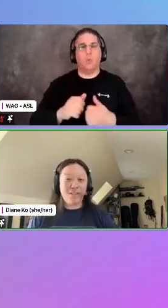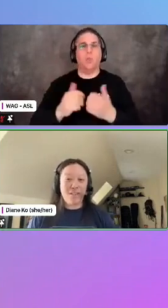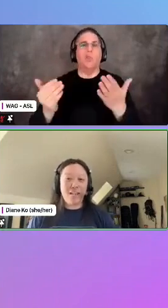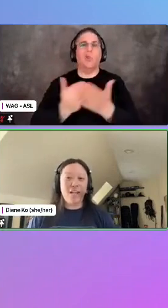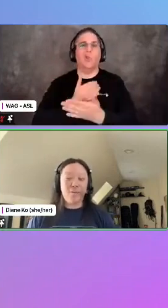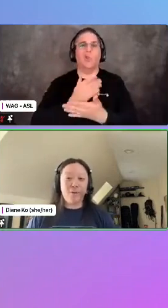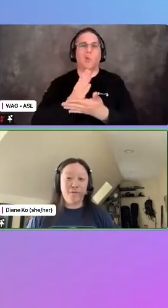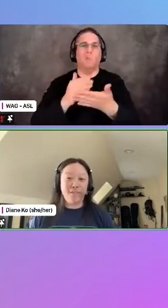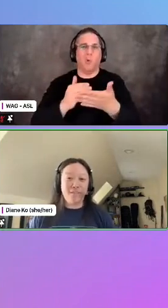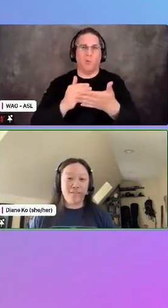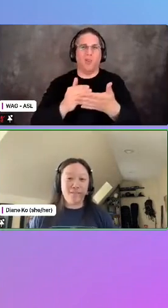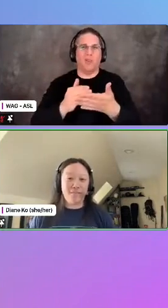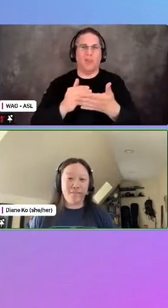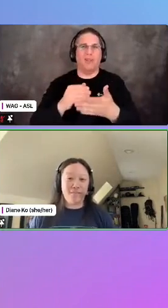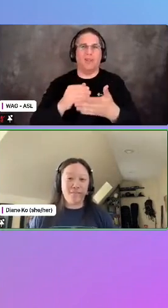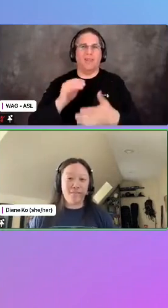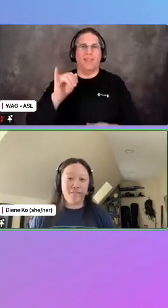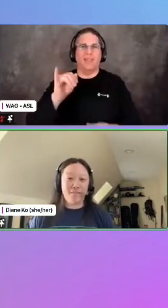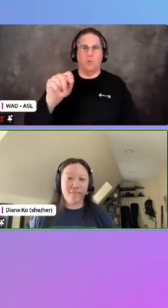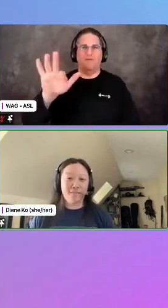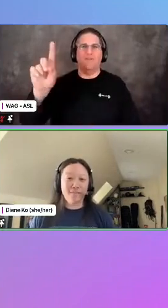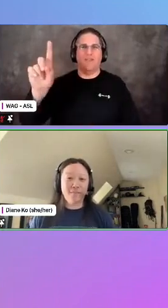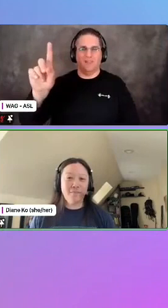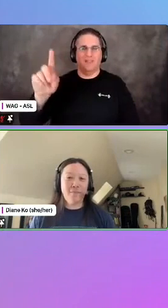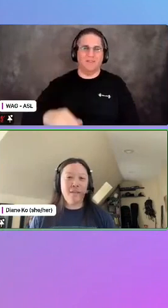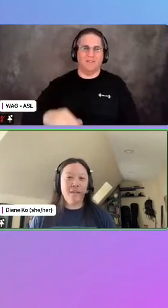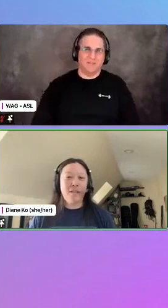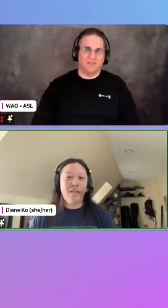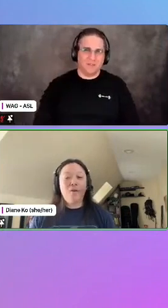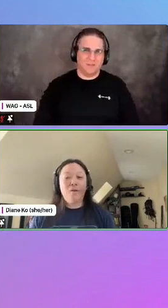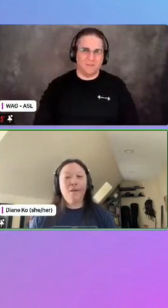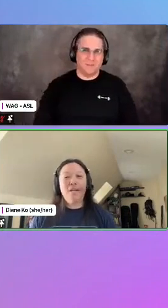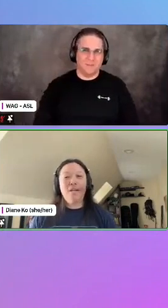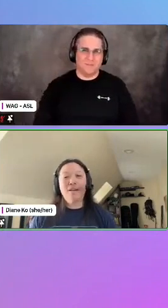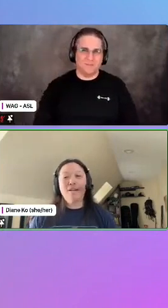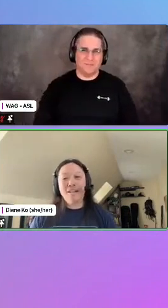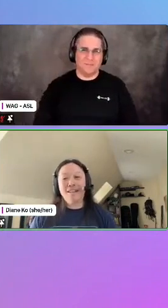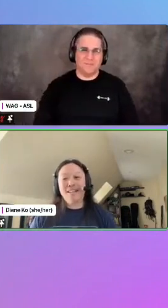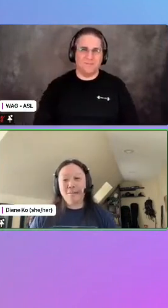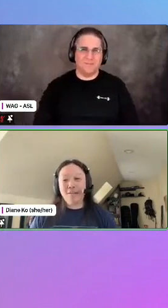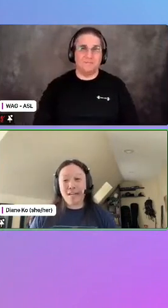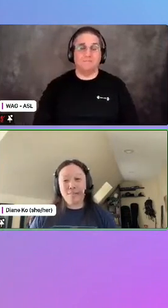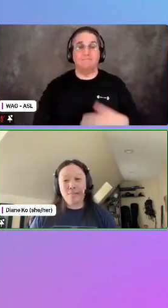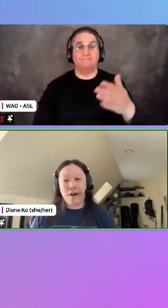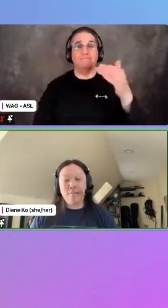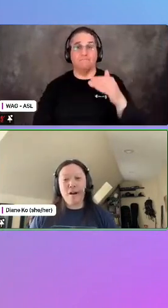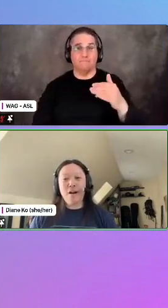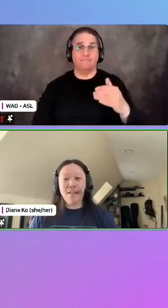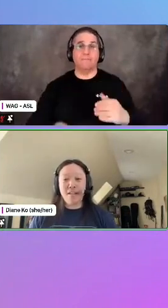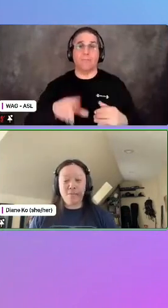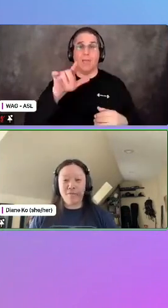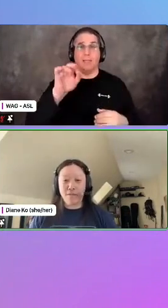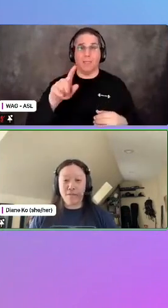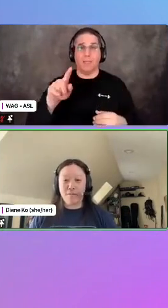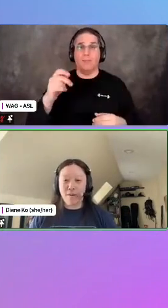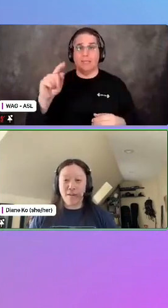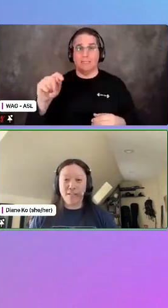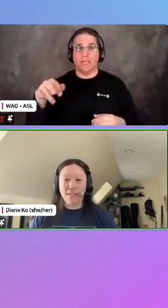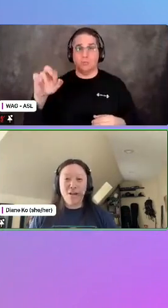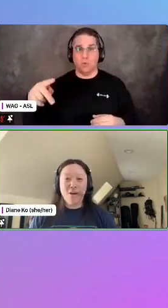essentially the HTML for these two inputs. I would have formed as the outer wrapper that contains 2 label